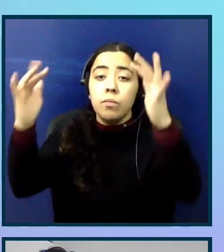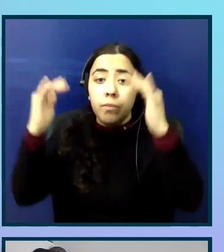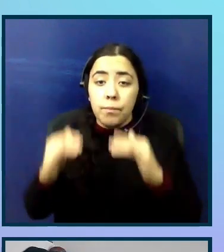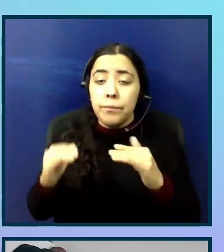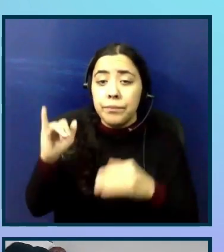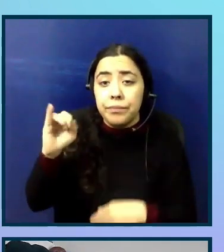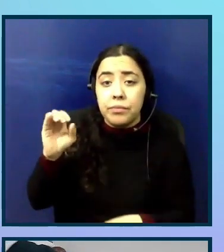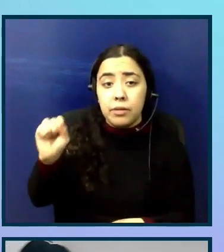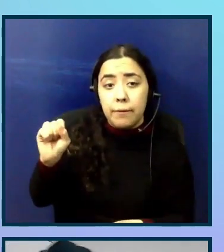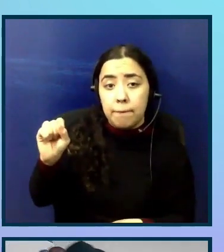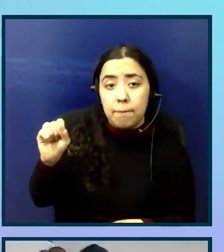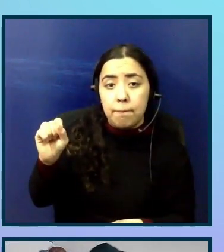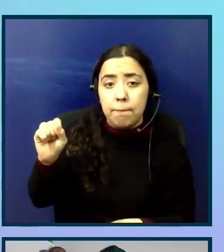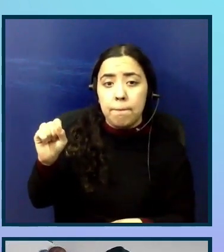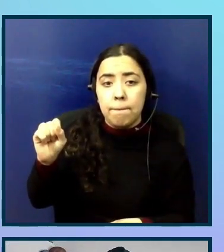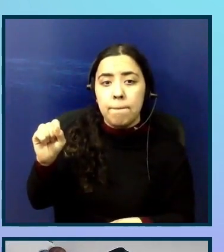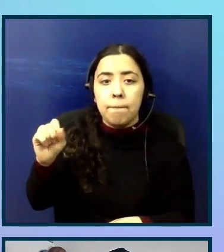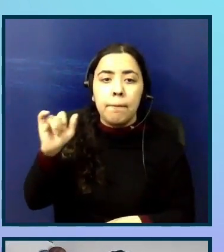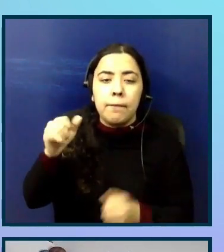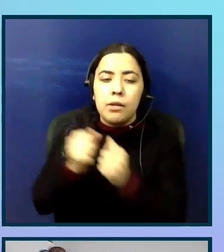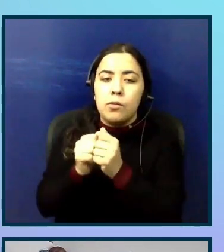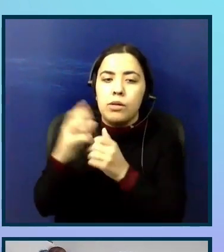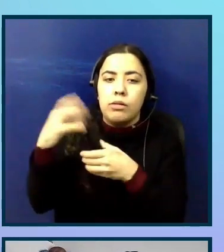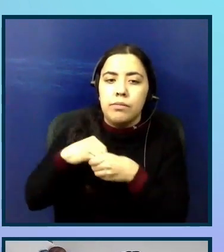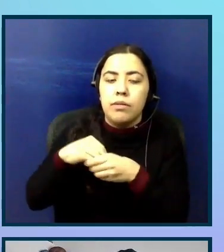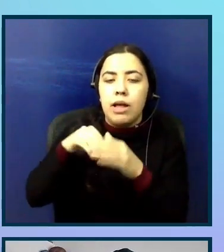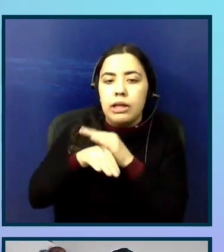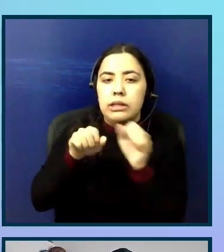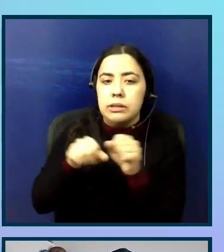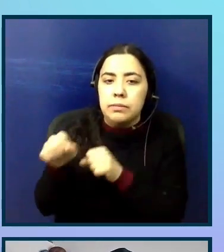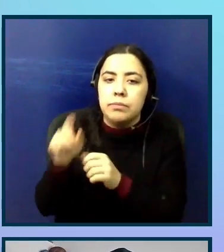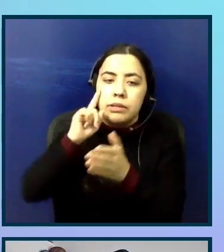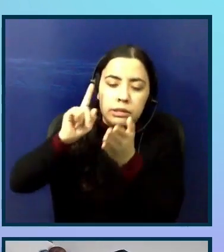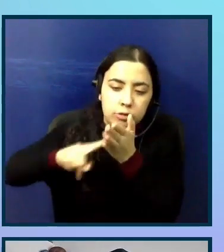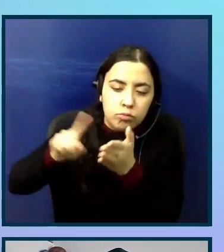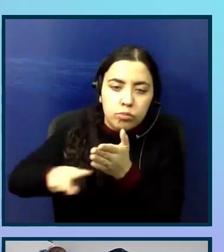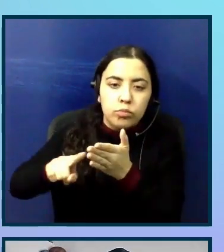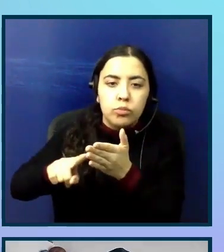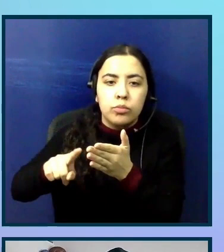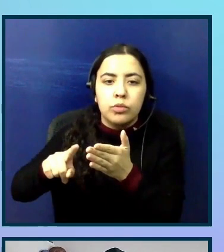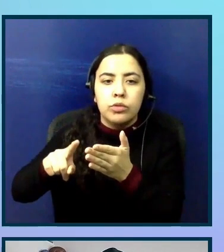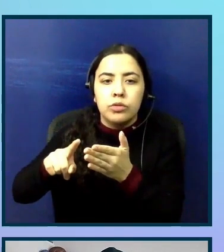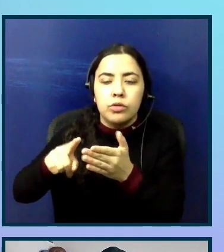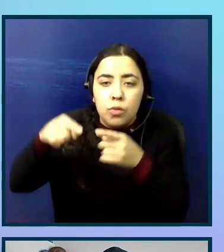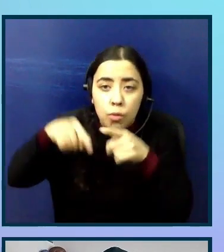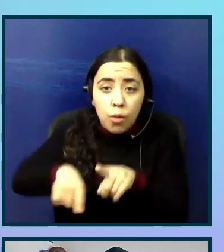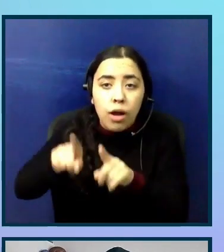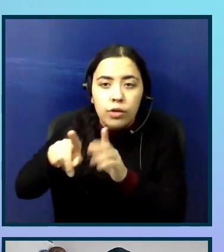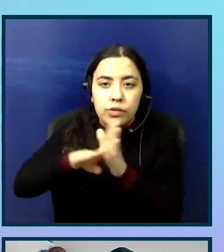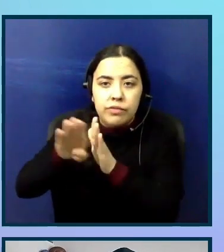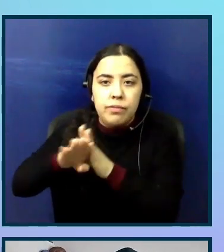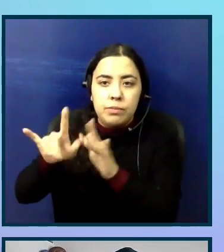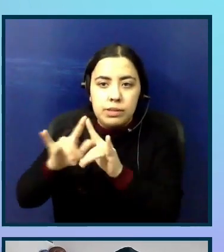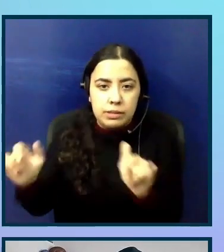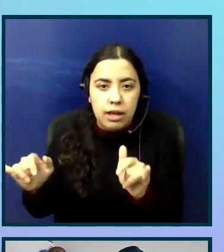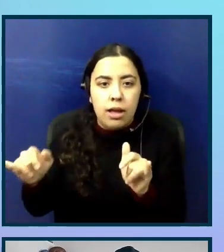So iOS comes with an accessibility inspector as you're developing that you can run individual checks on,